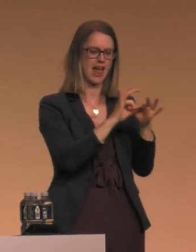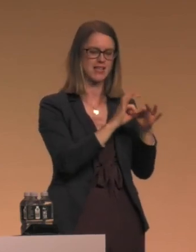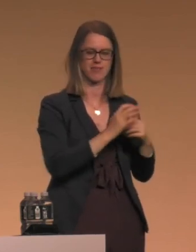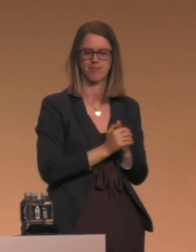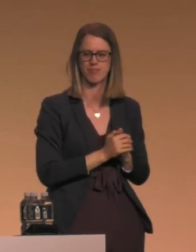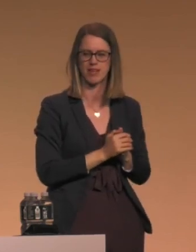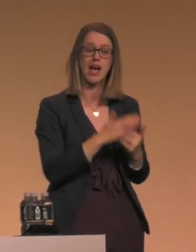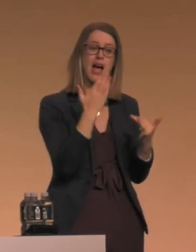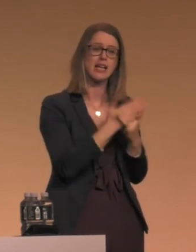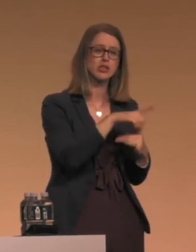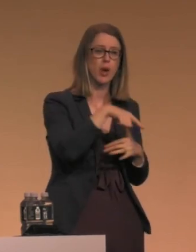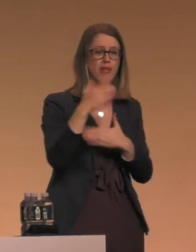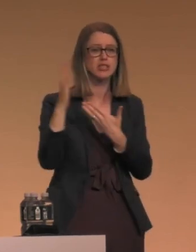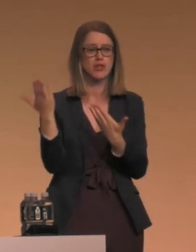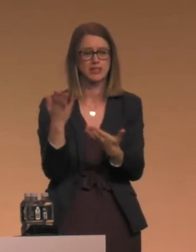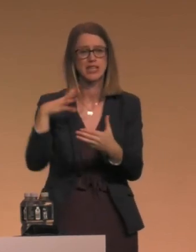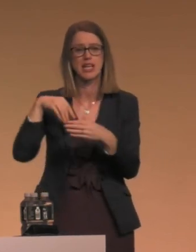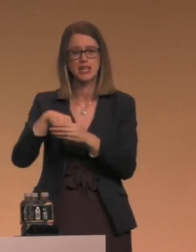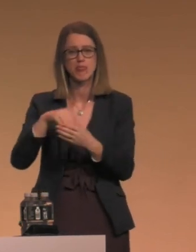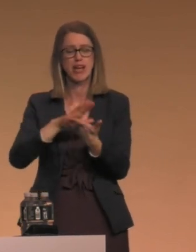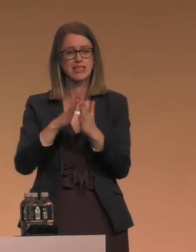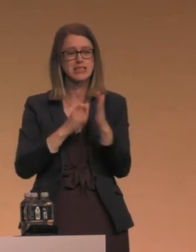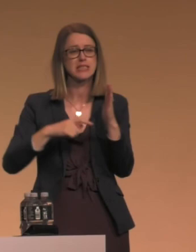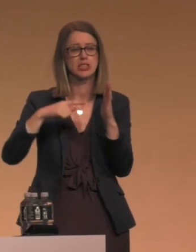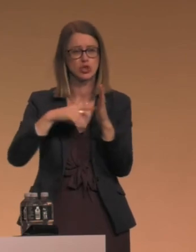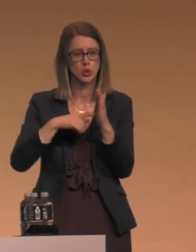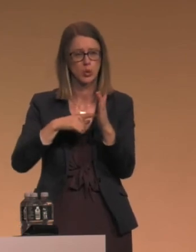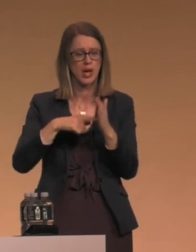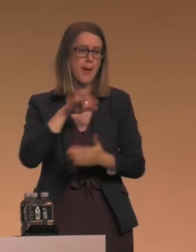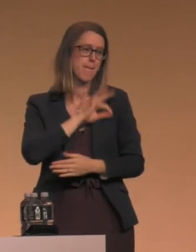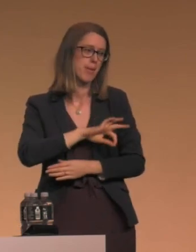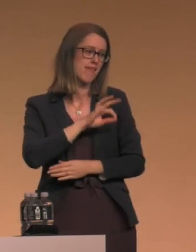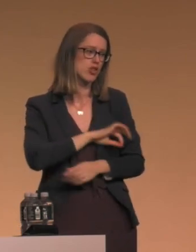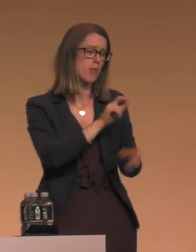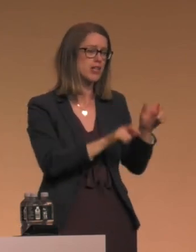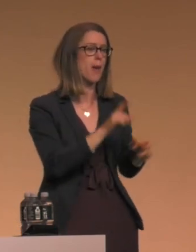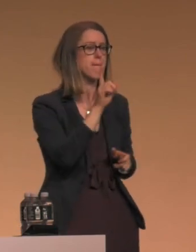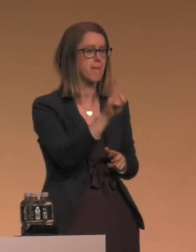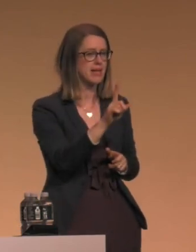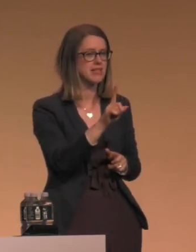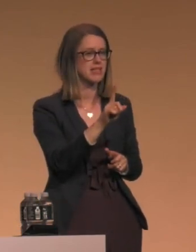Having access to other services within the practice is essential and beneficial to the patient, but also mitigates the frustrations